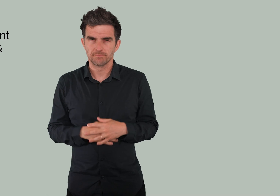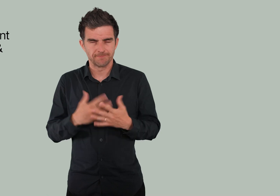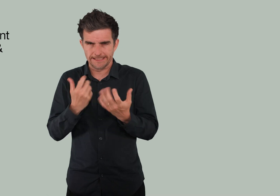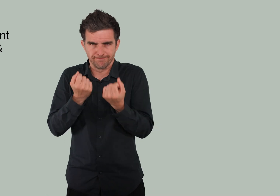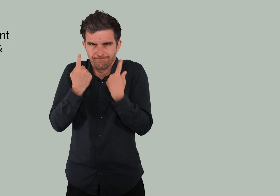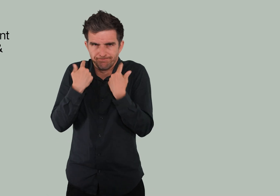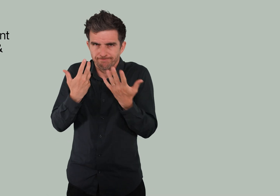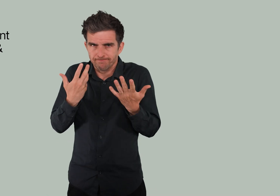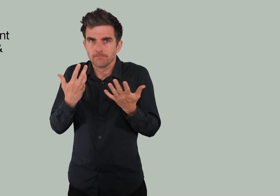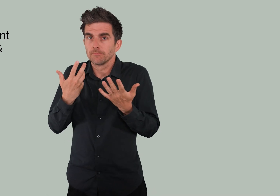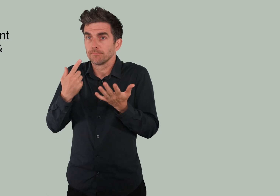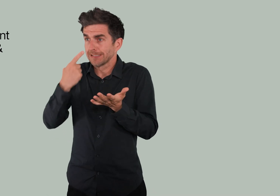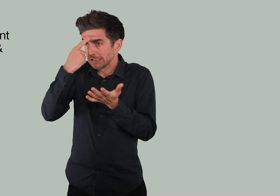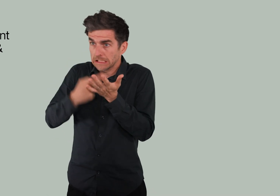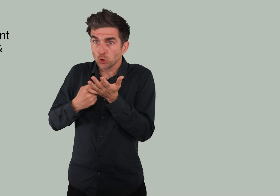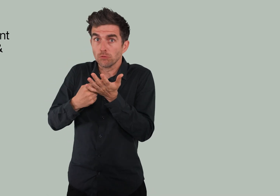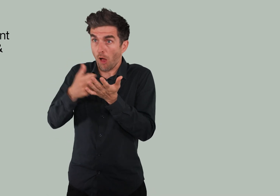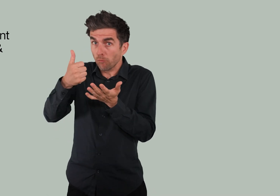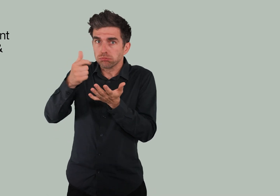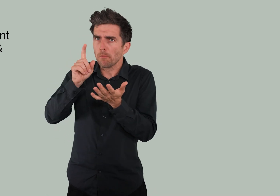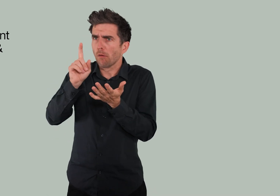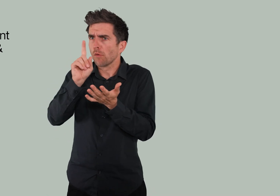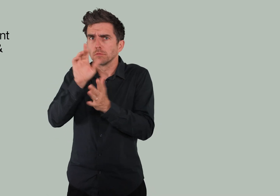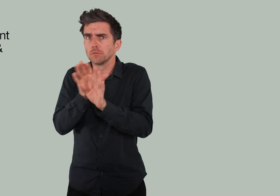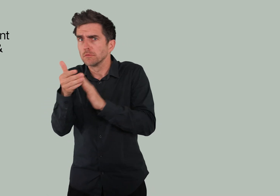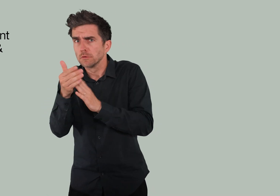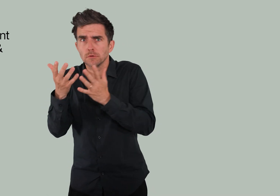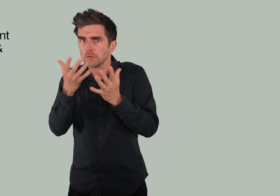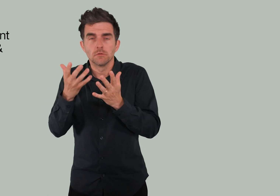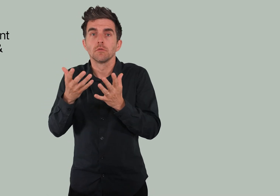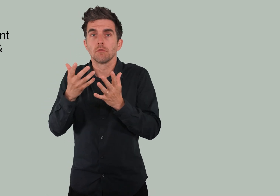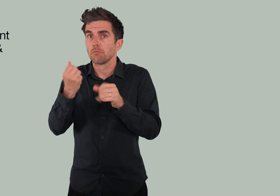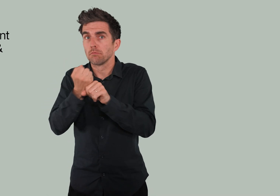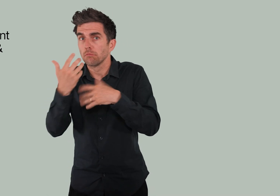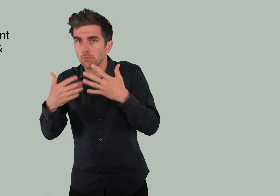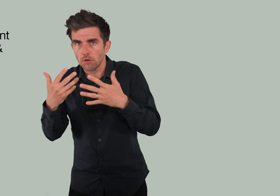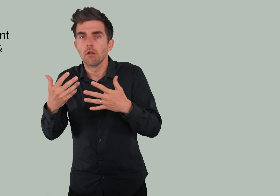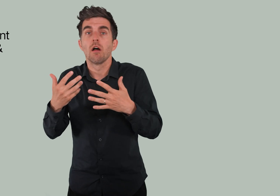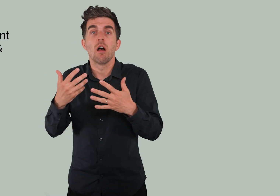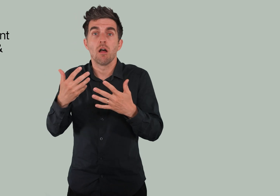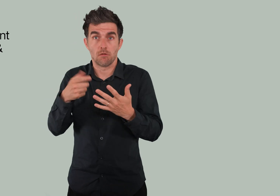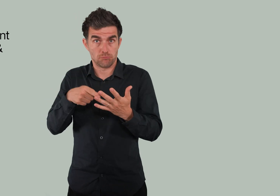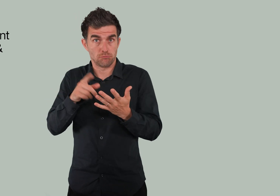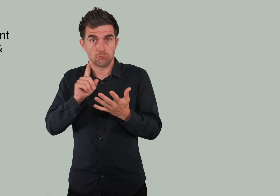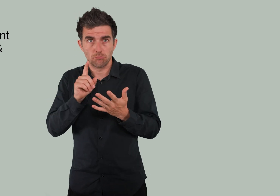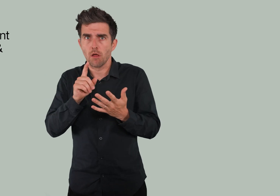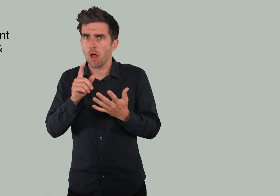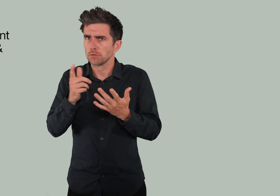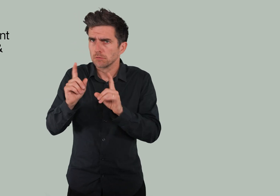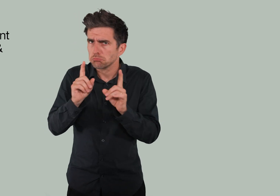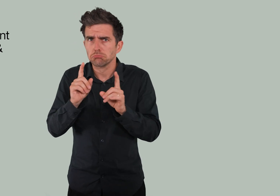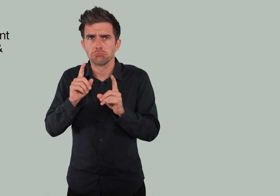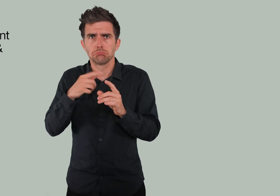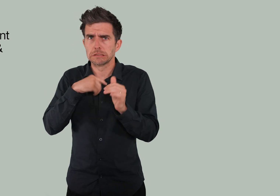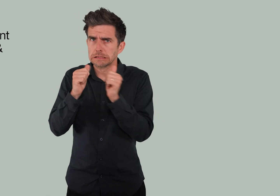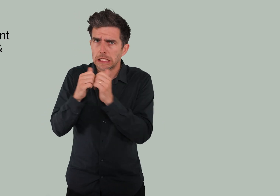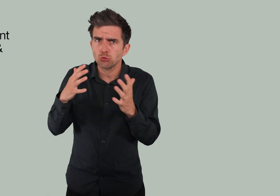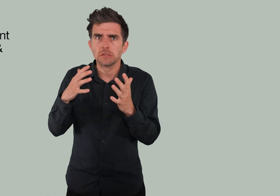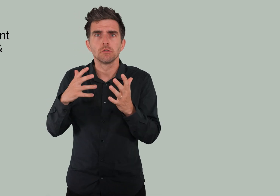• Not understanding how the decision has been made due to disagreeing with the decision